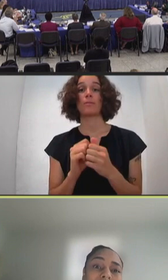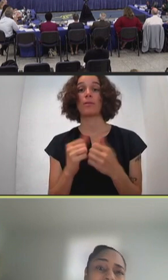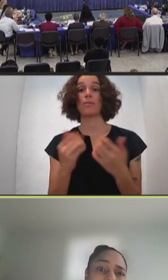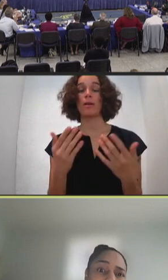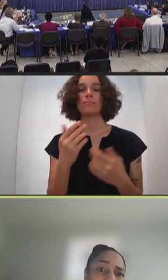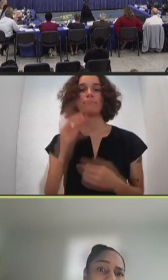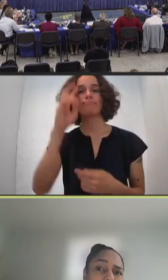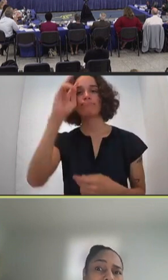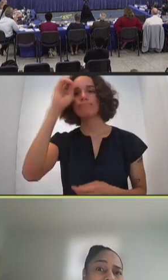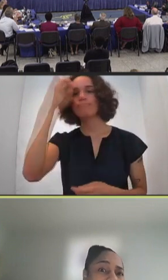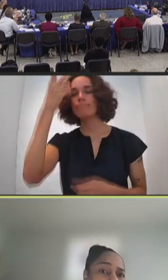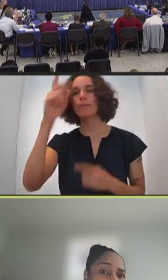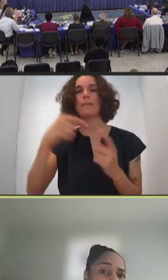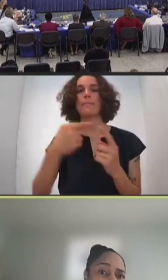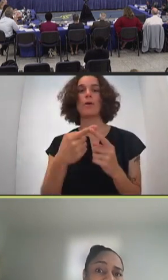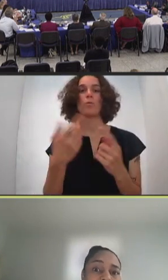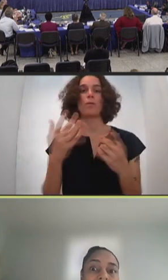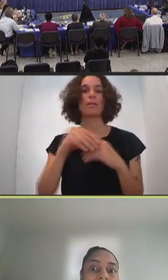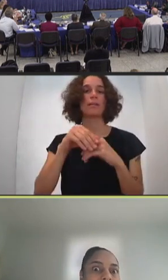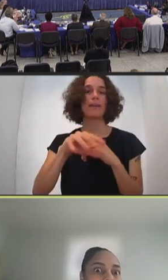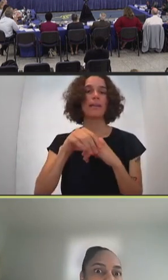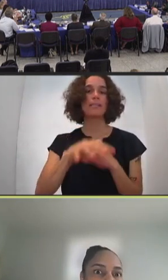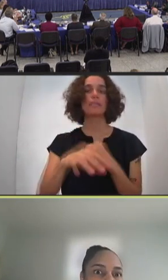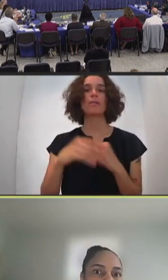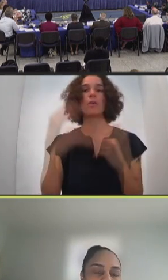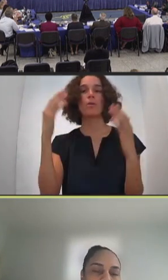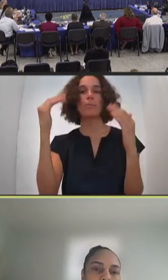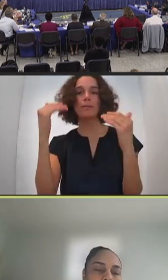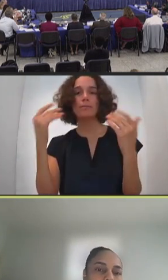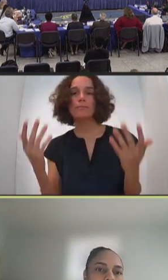the side effects. What can I expect? Can I co administer,